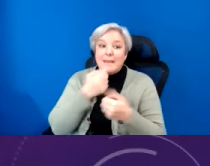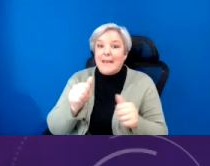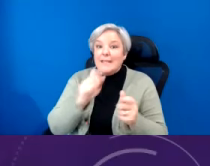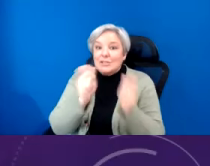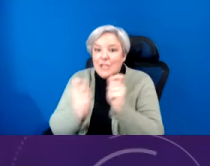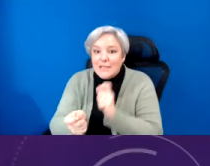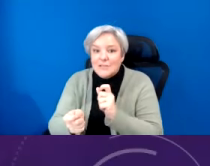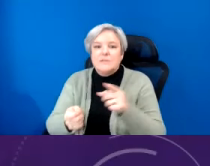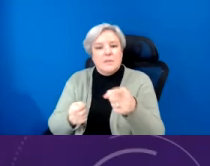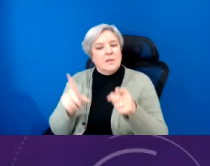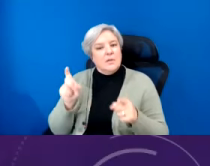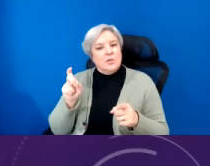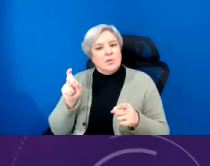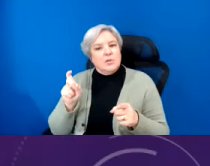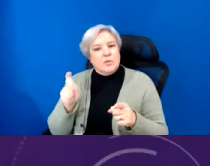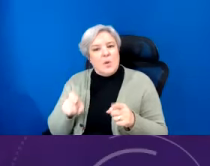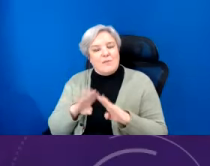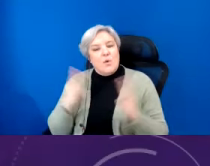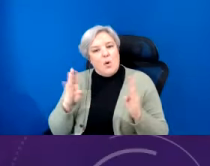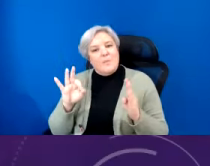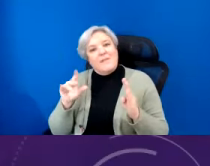you will have to open the files in it. So